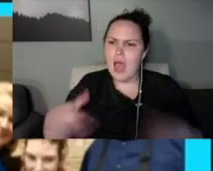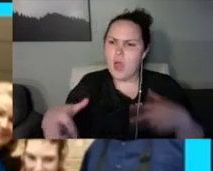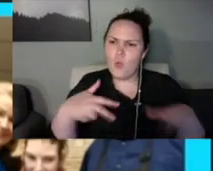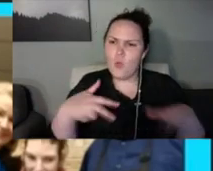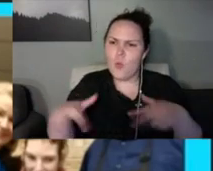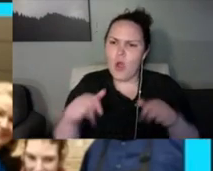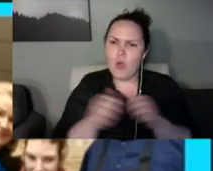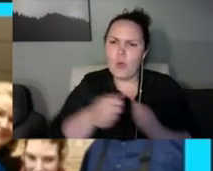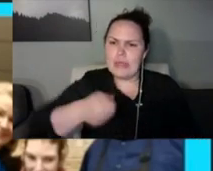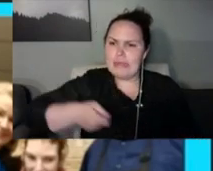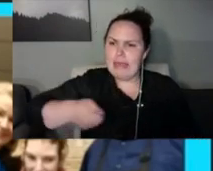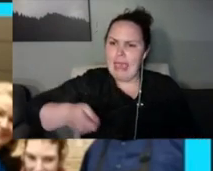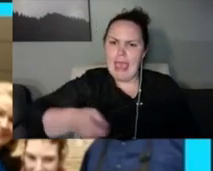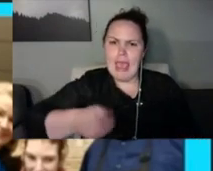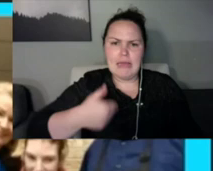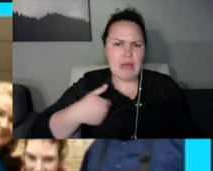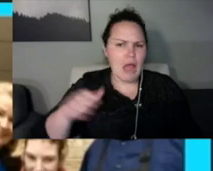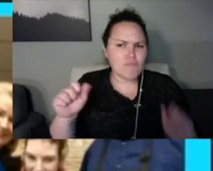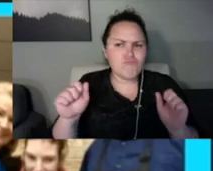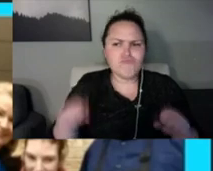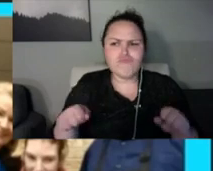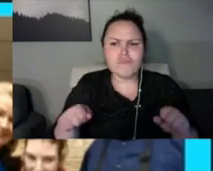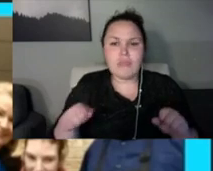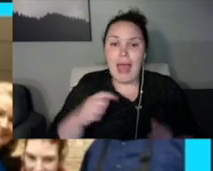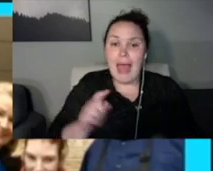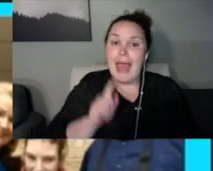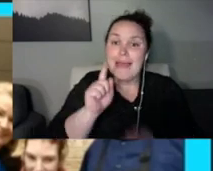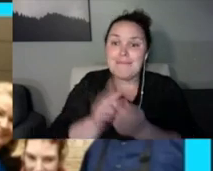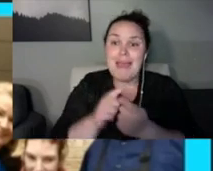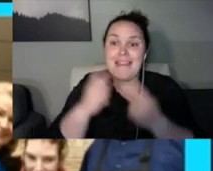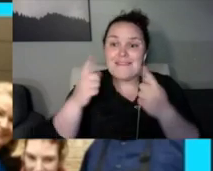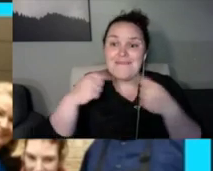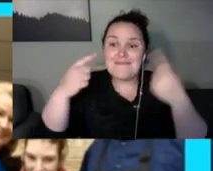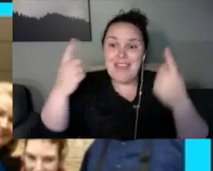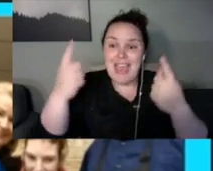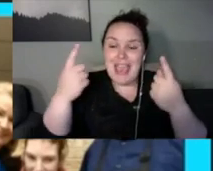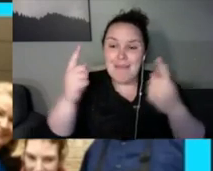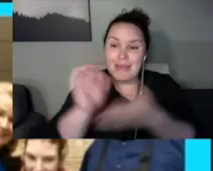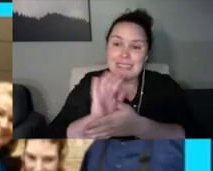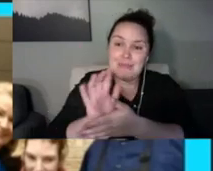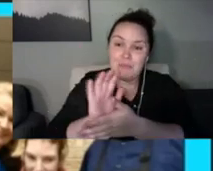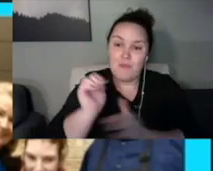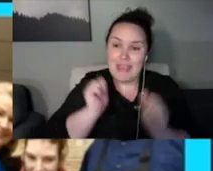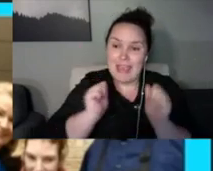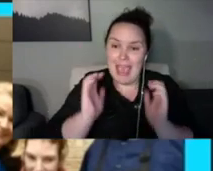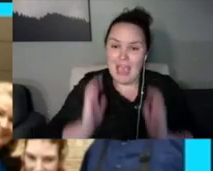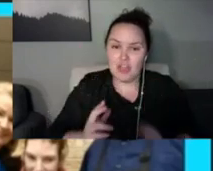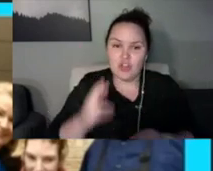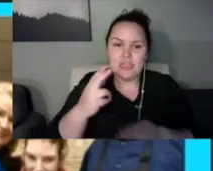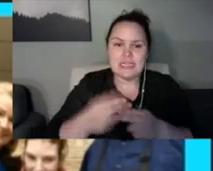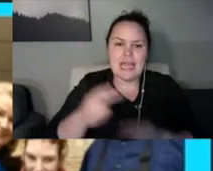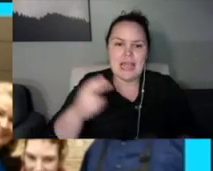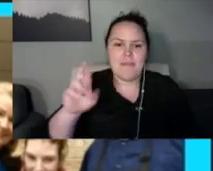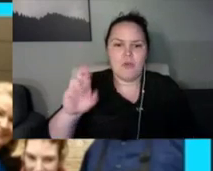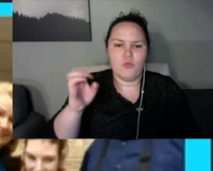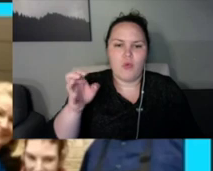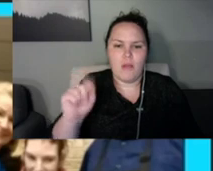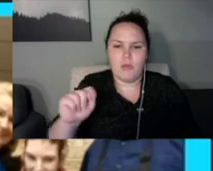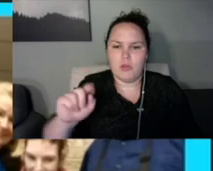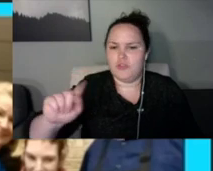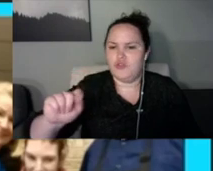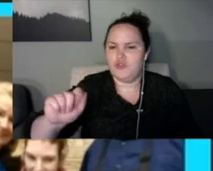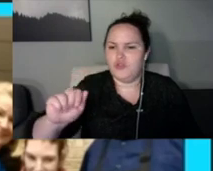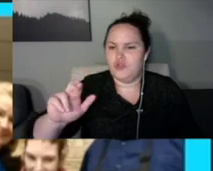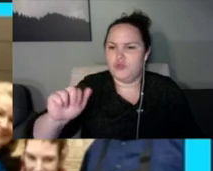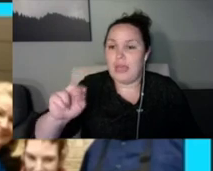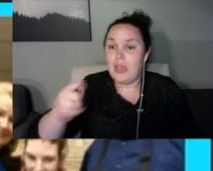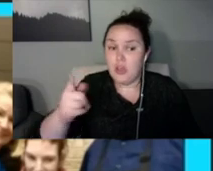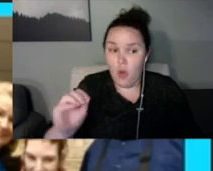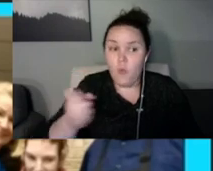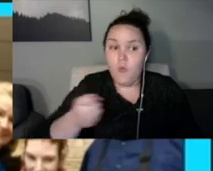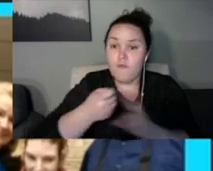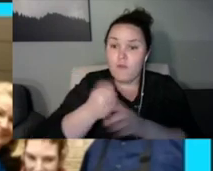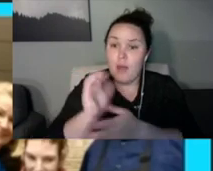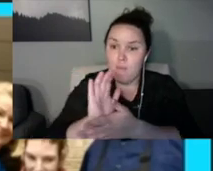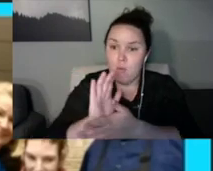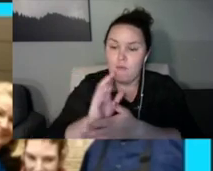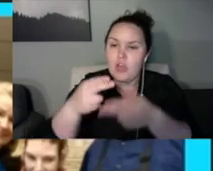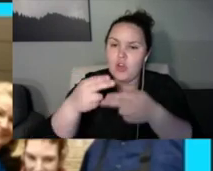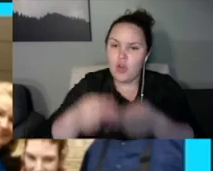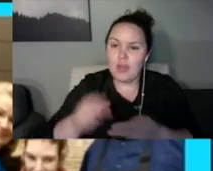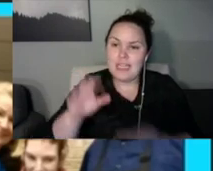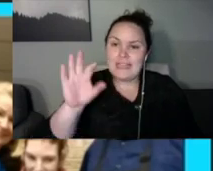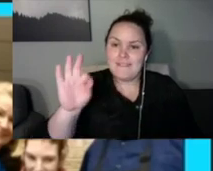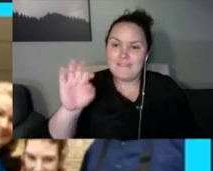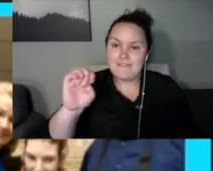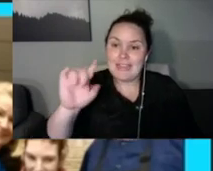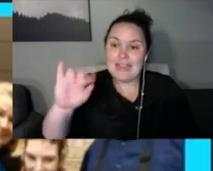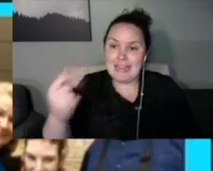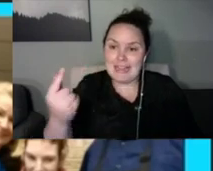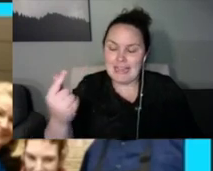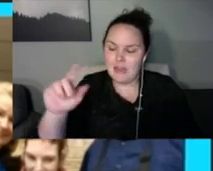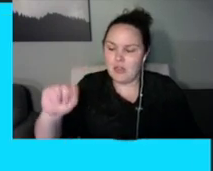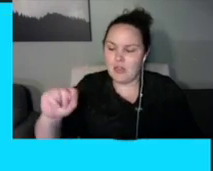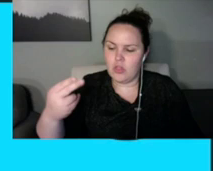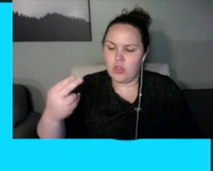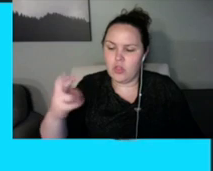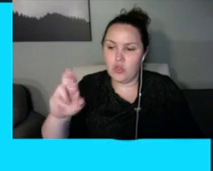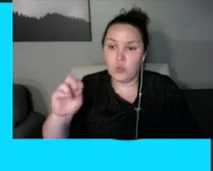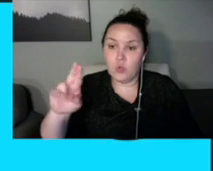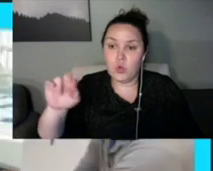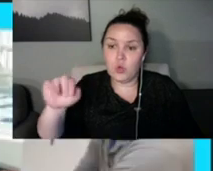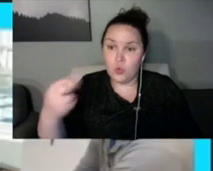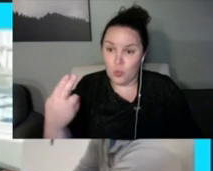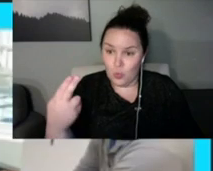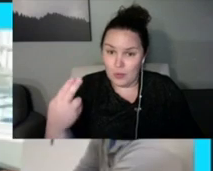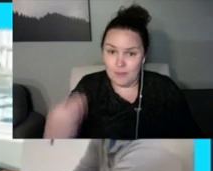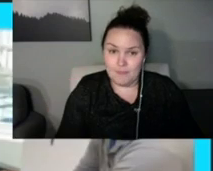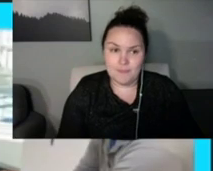kid going to the Oliver dealership with my great grandpa and buying an 88 just like it.